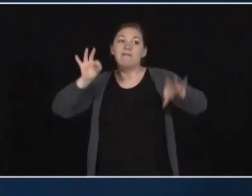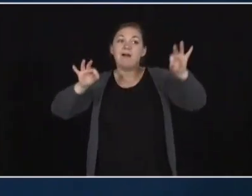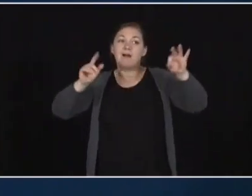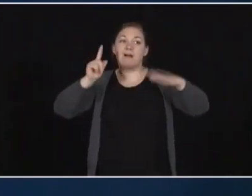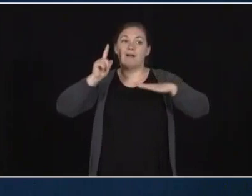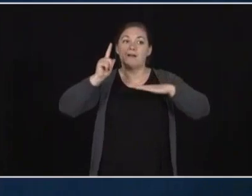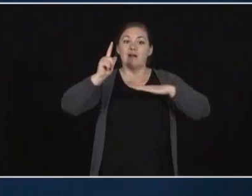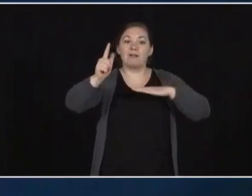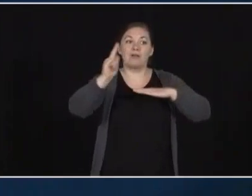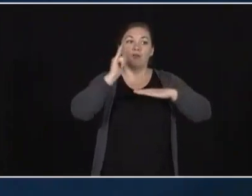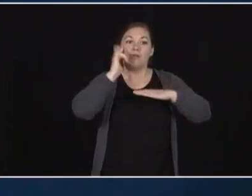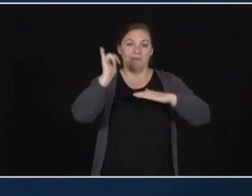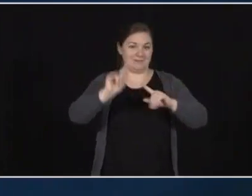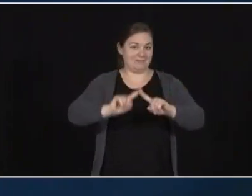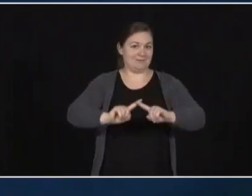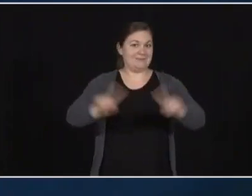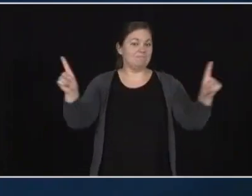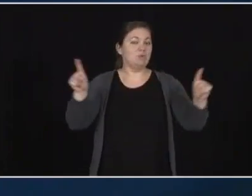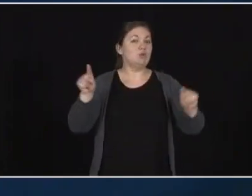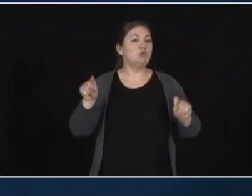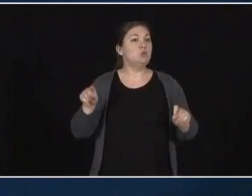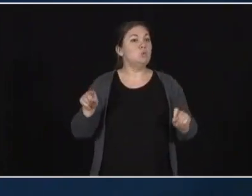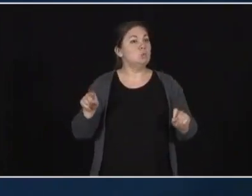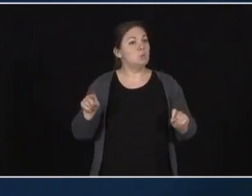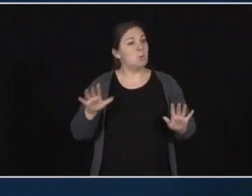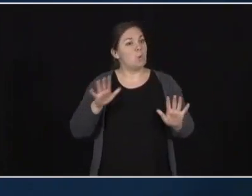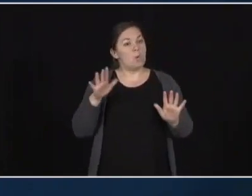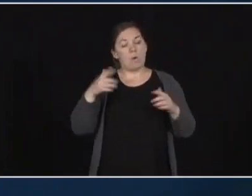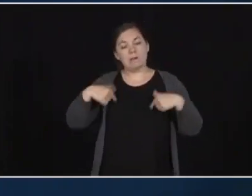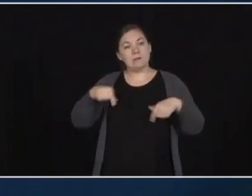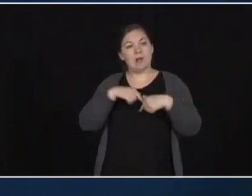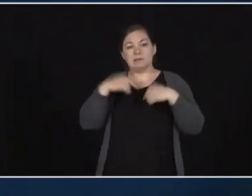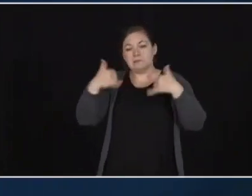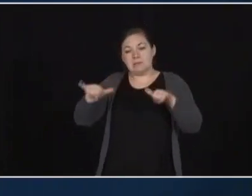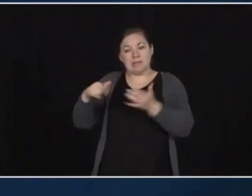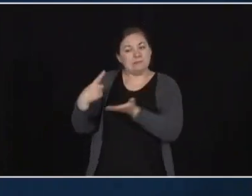We will also be working together to better understand